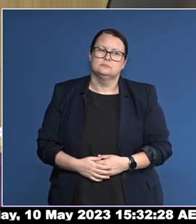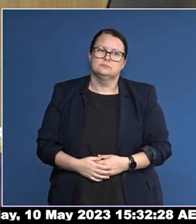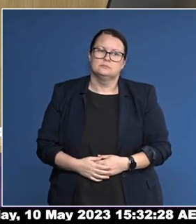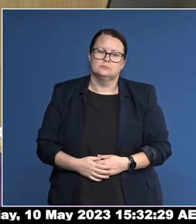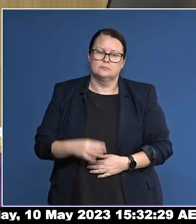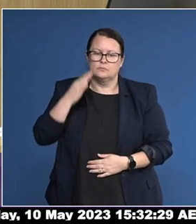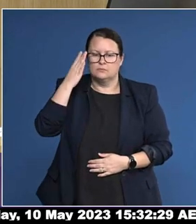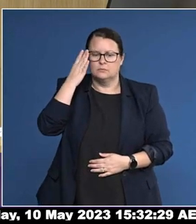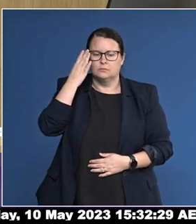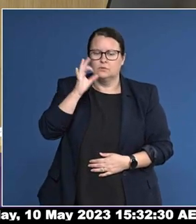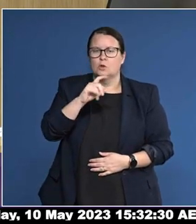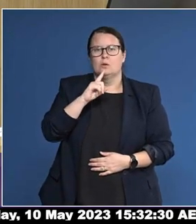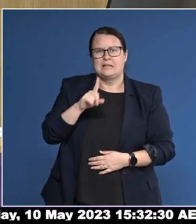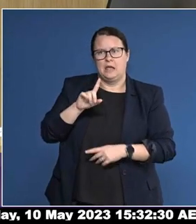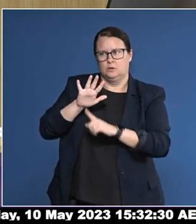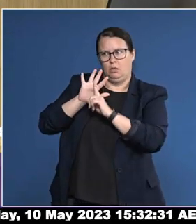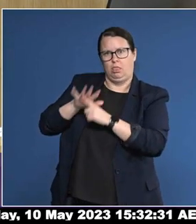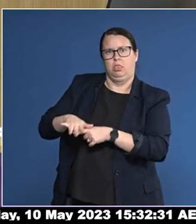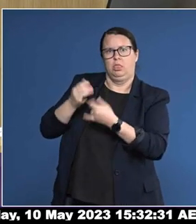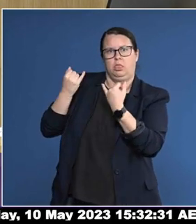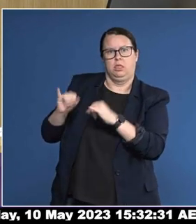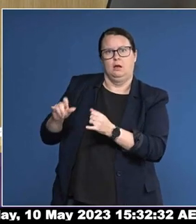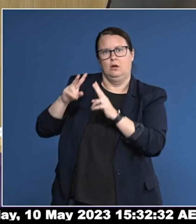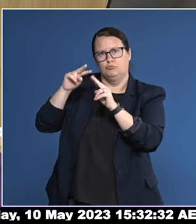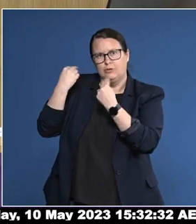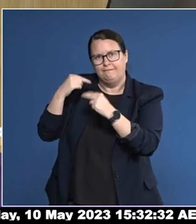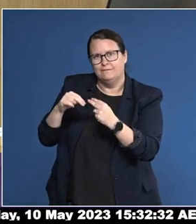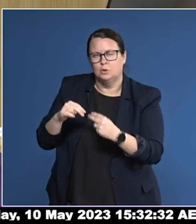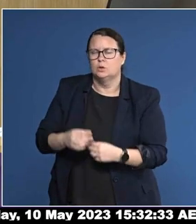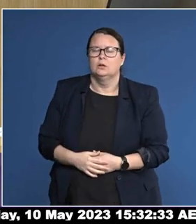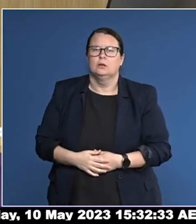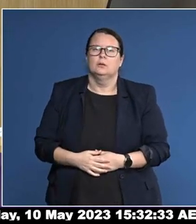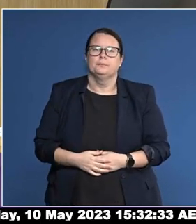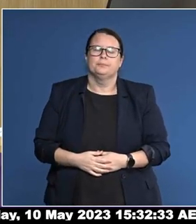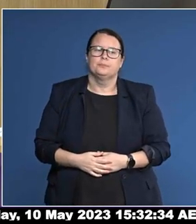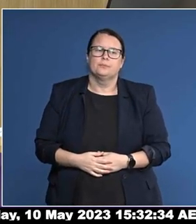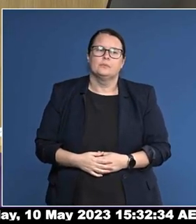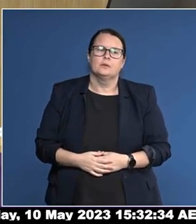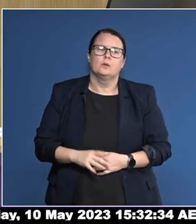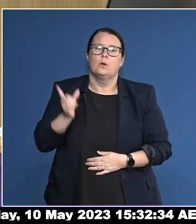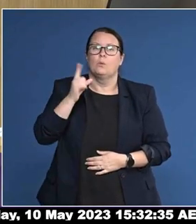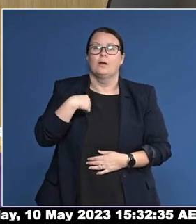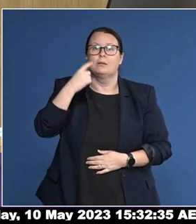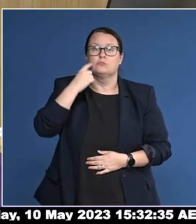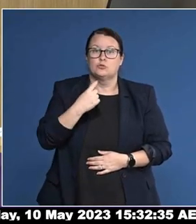What I am saying to the Royal Commission is that I have looked across the